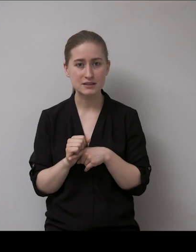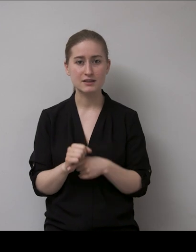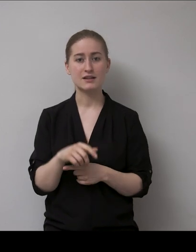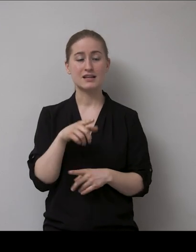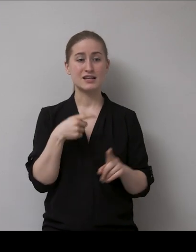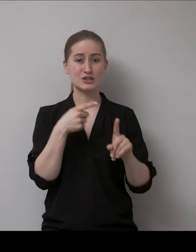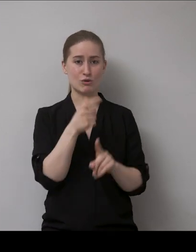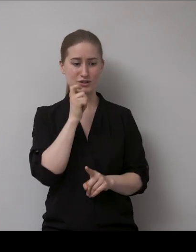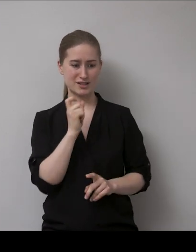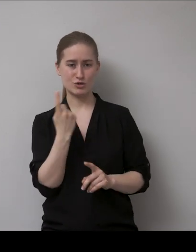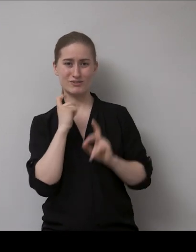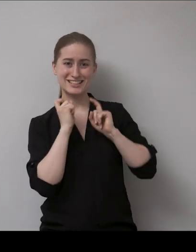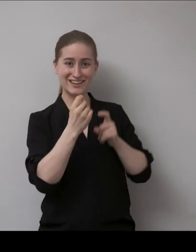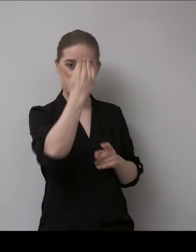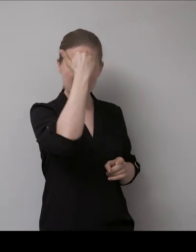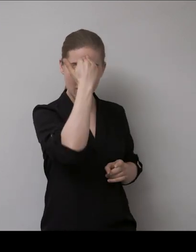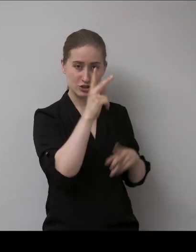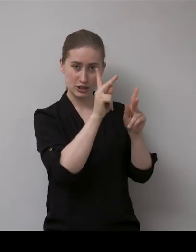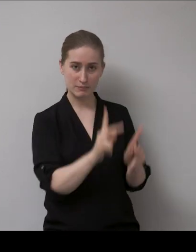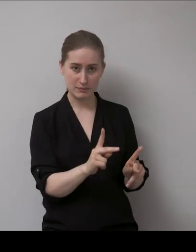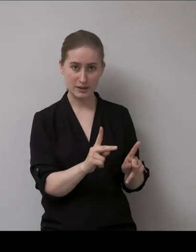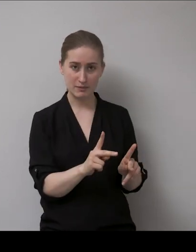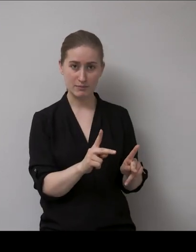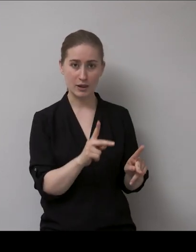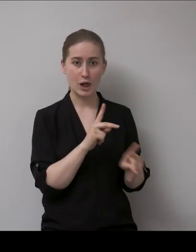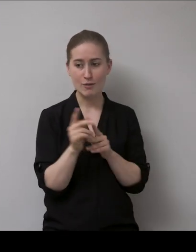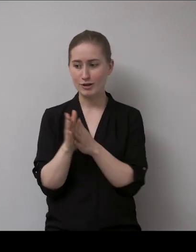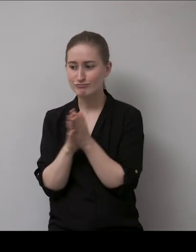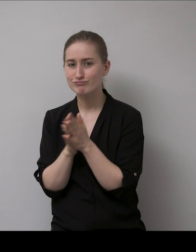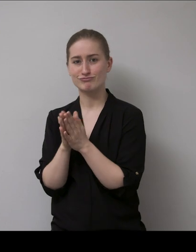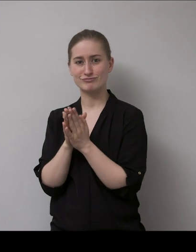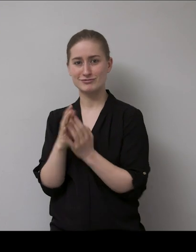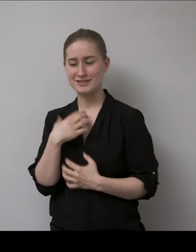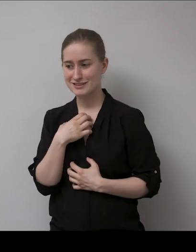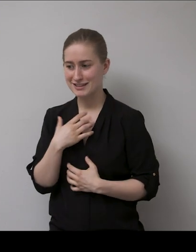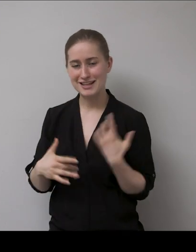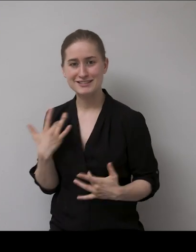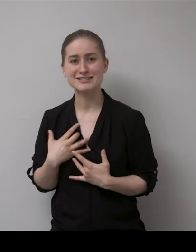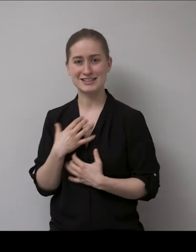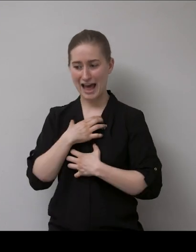"to impart knowledge to the pupils "as whet the appetite, "exhibit methods, "develop powers,